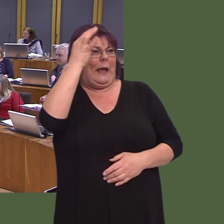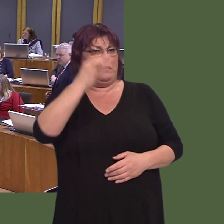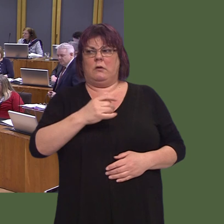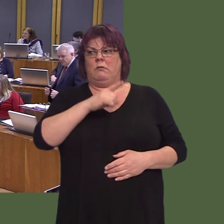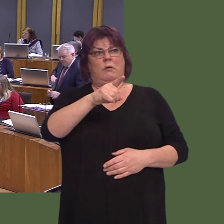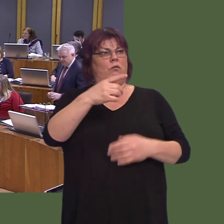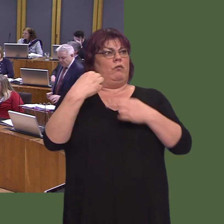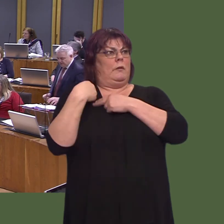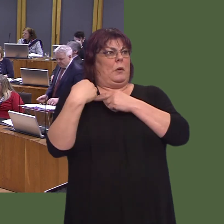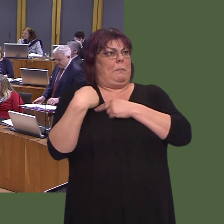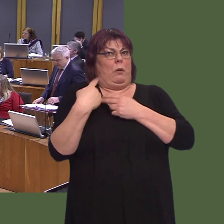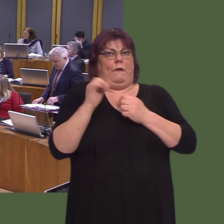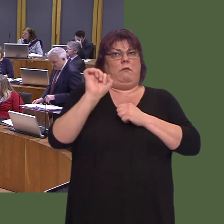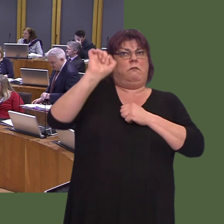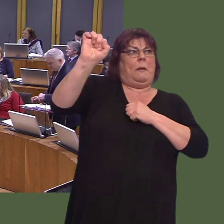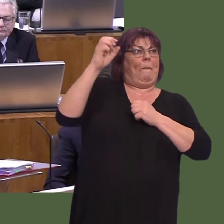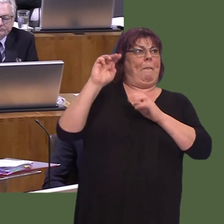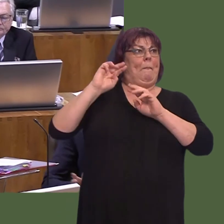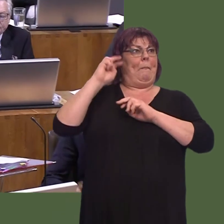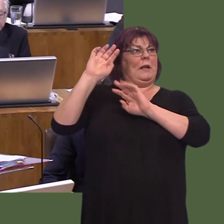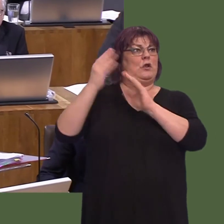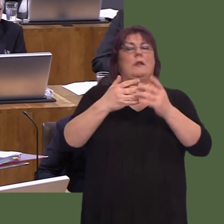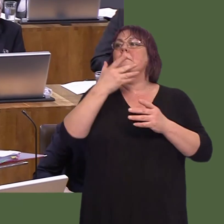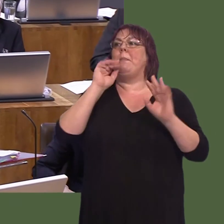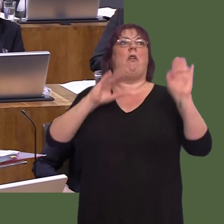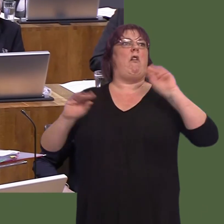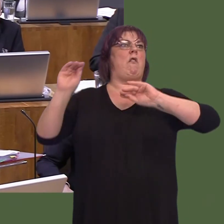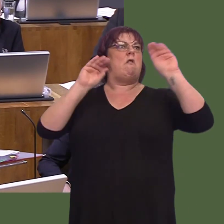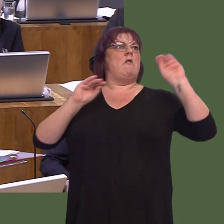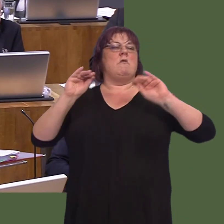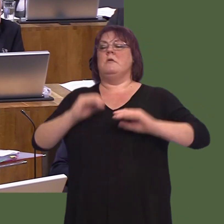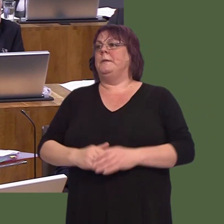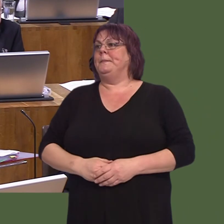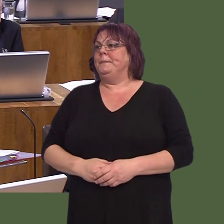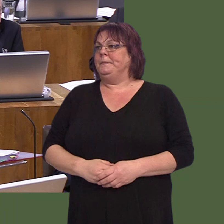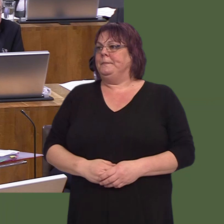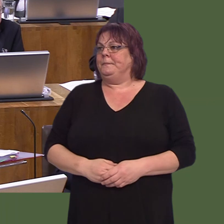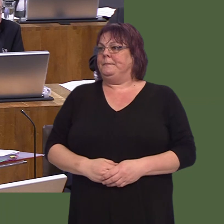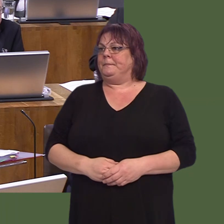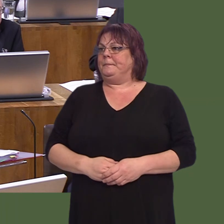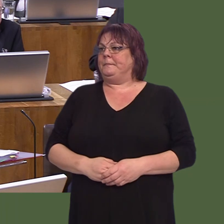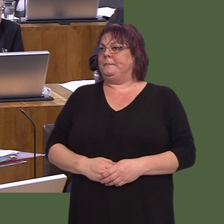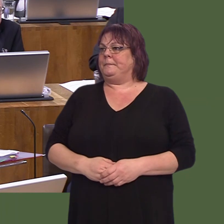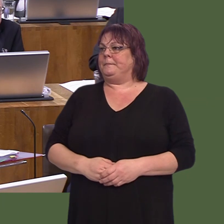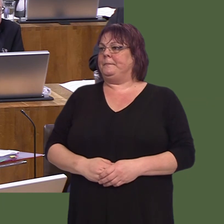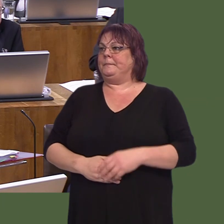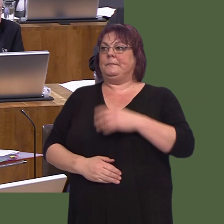The councils are responsible for subsidising bus services. And he is right; do I think it's acceptable? [Interruption.]